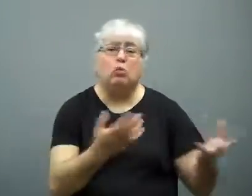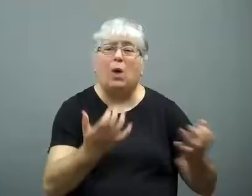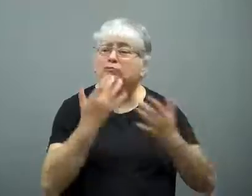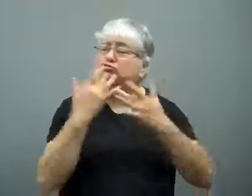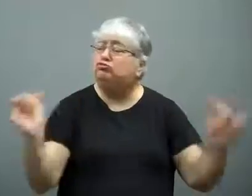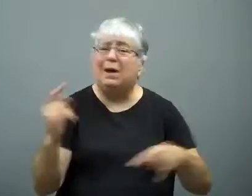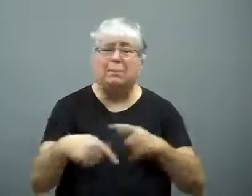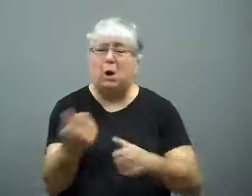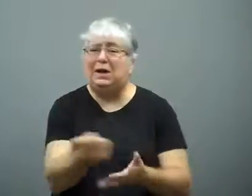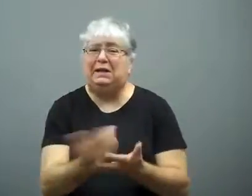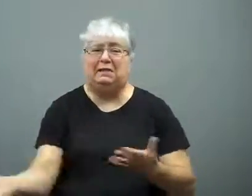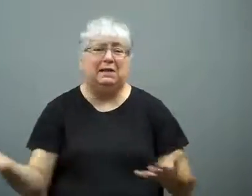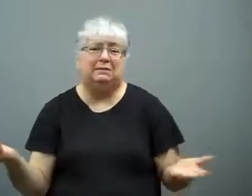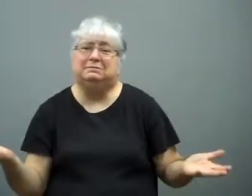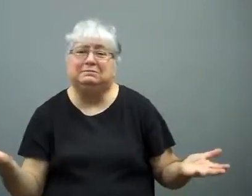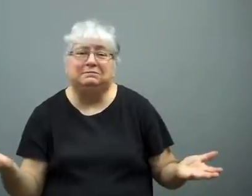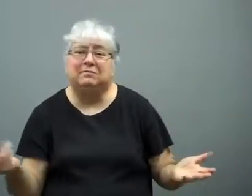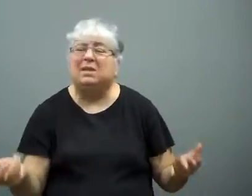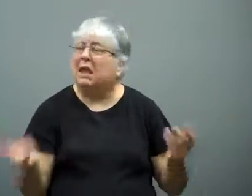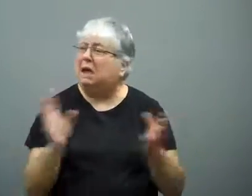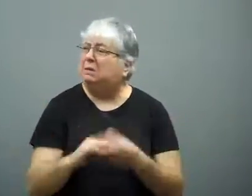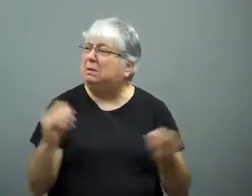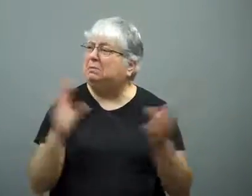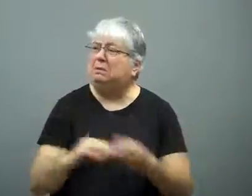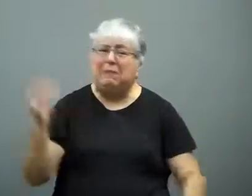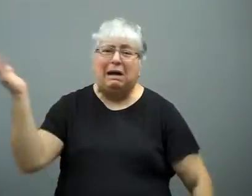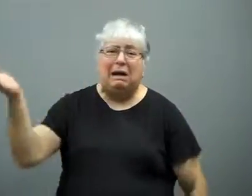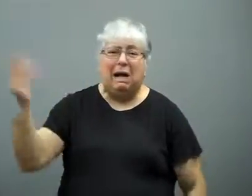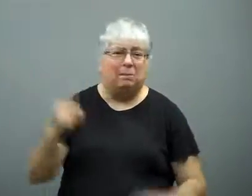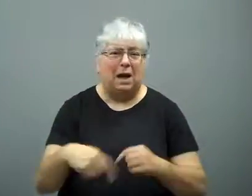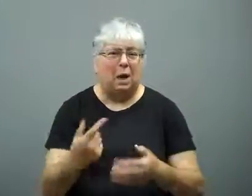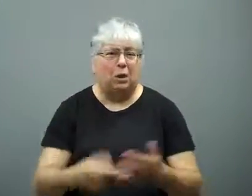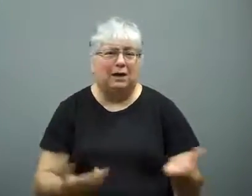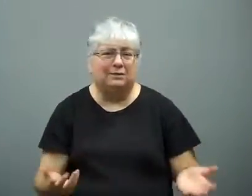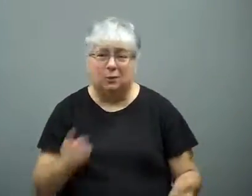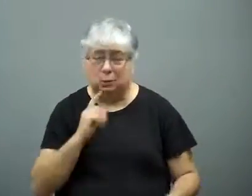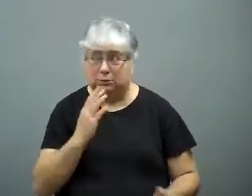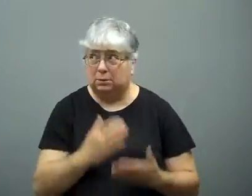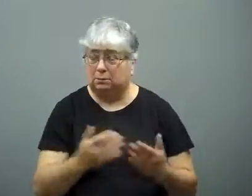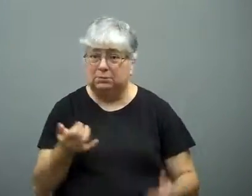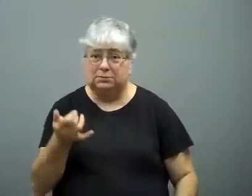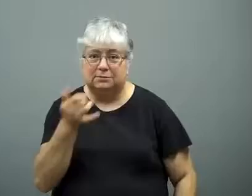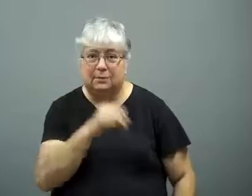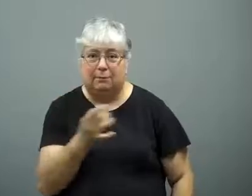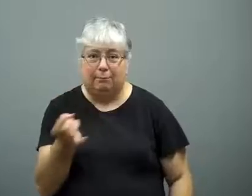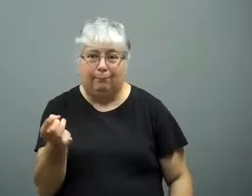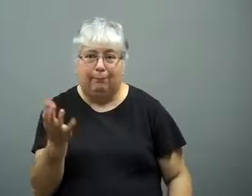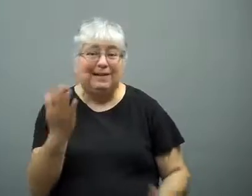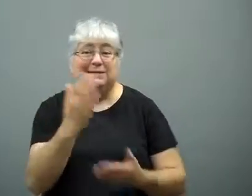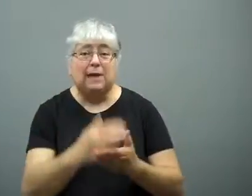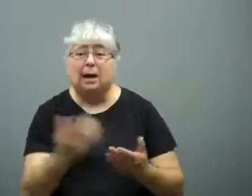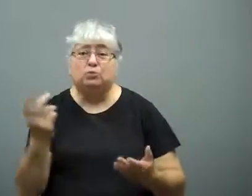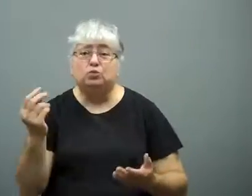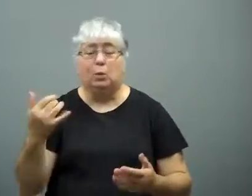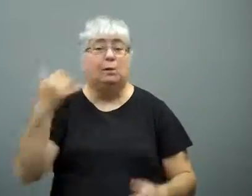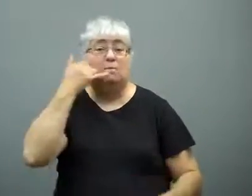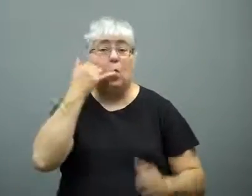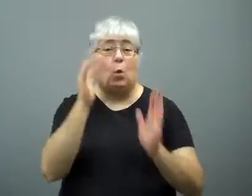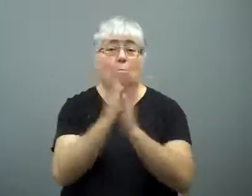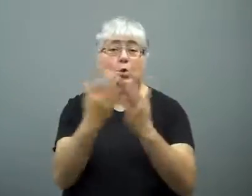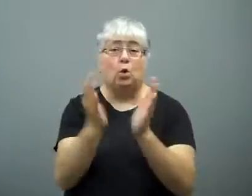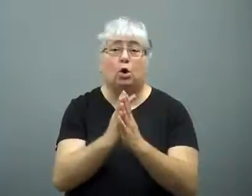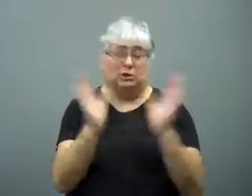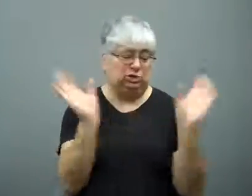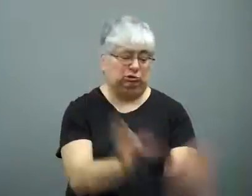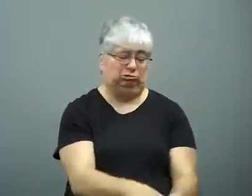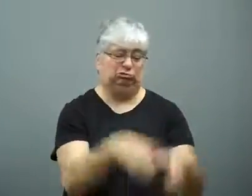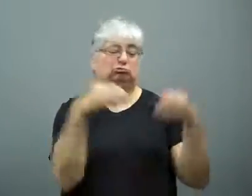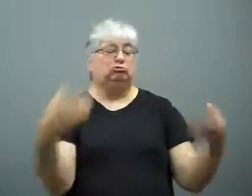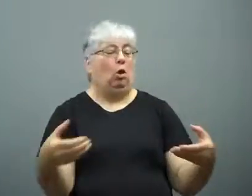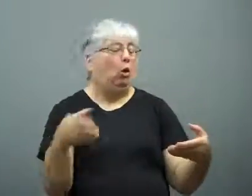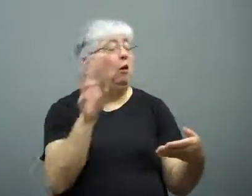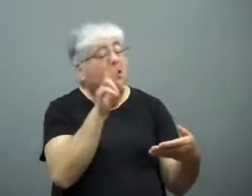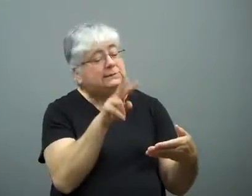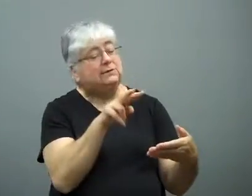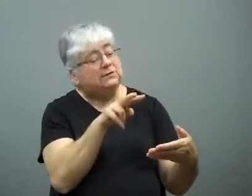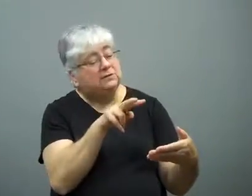on any topic they want. What do they talk about?